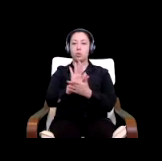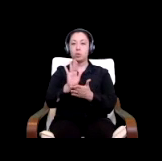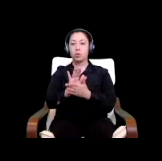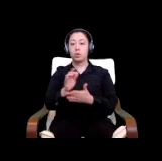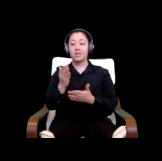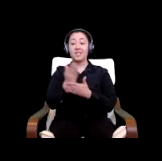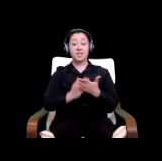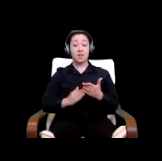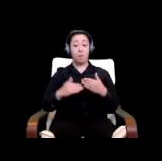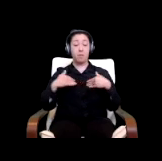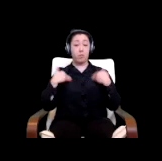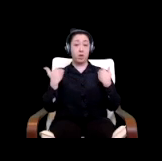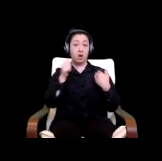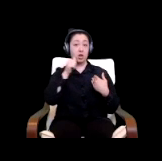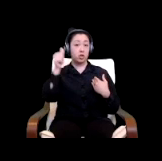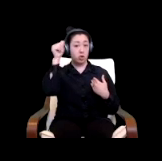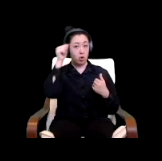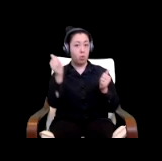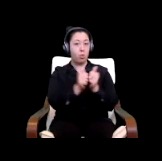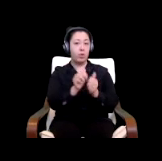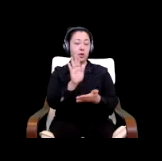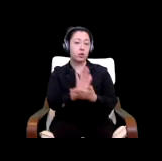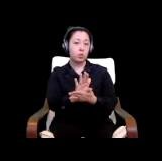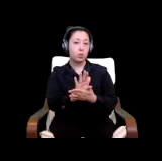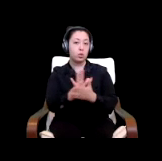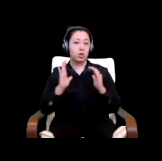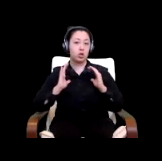CHARGE that the FM systems were not used by some of the teachers when they got to middle